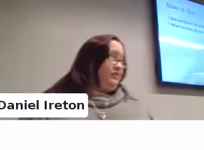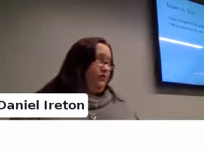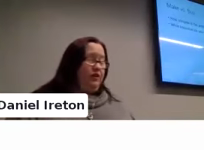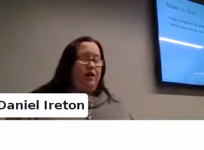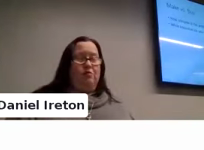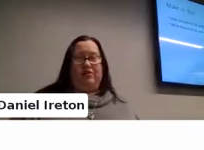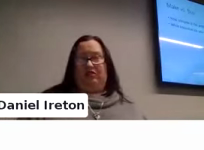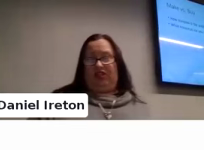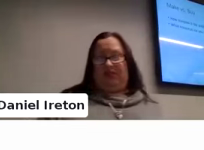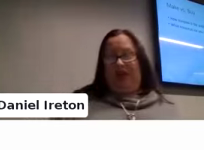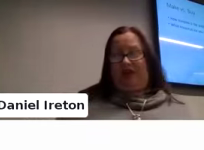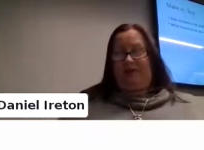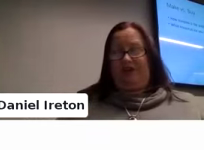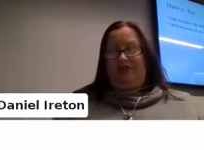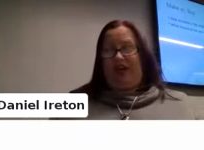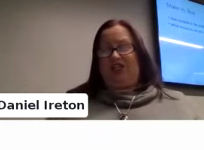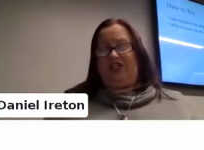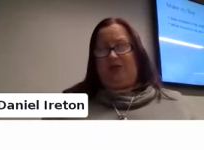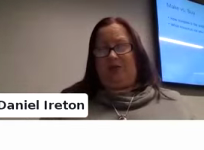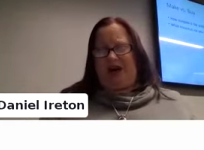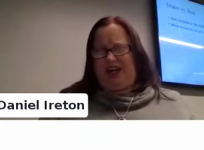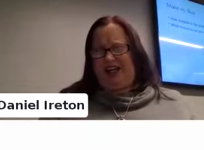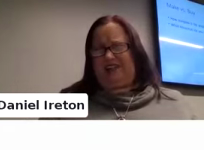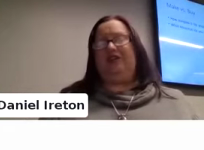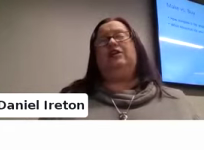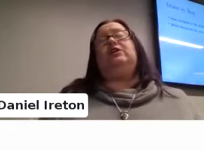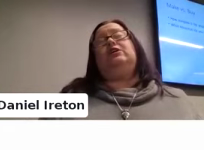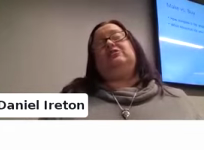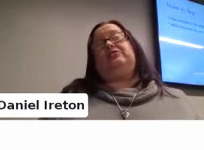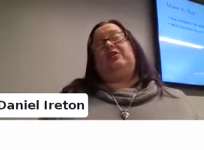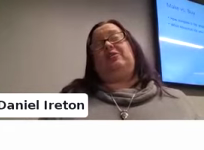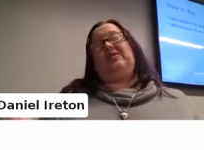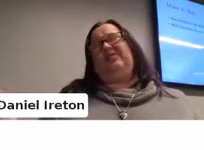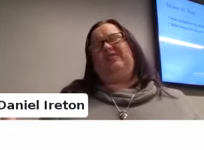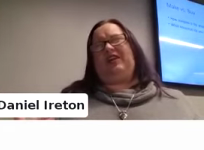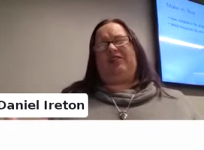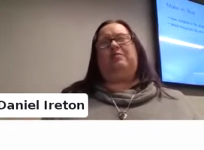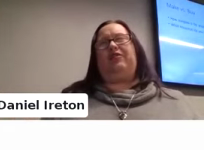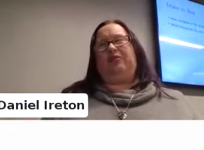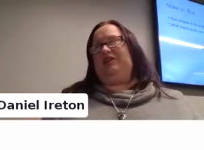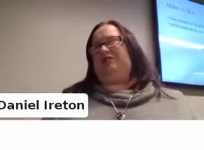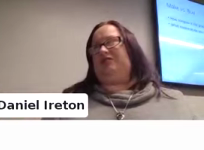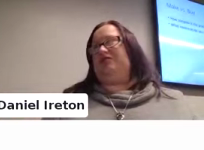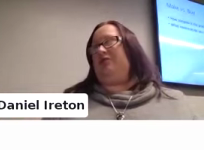You'll see different examples as we go along.